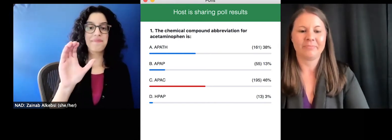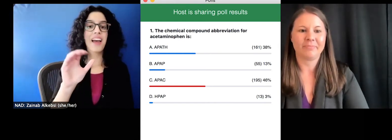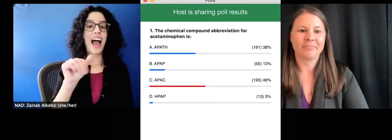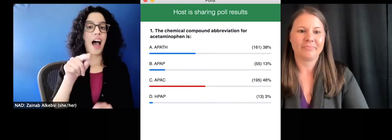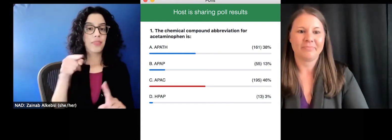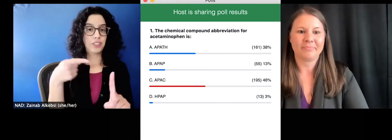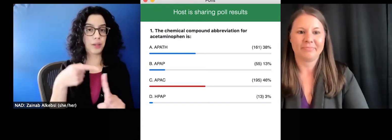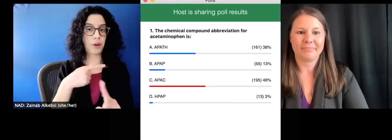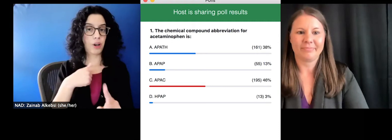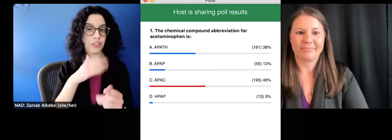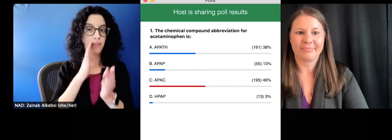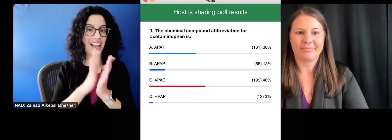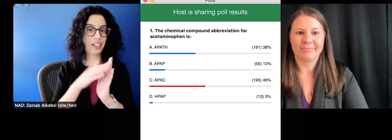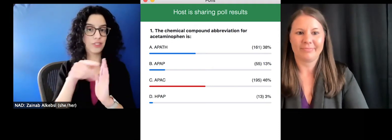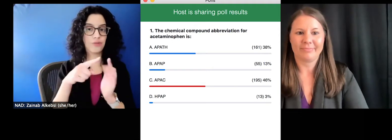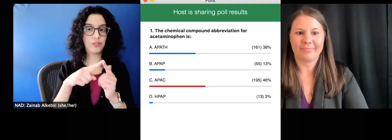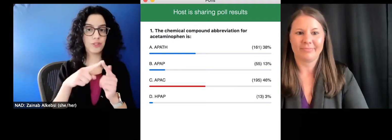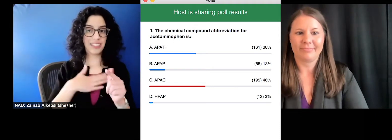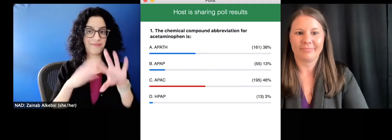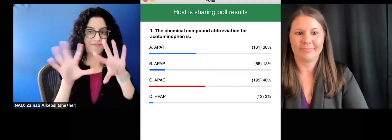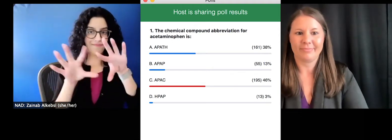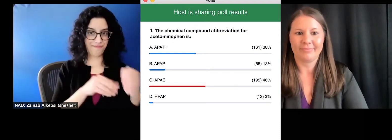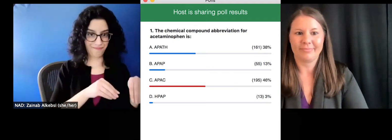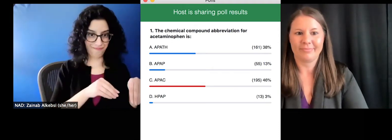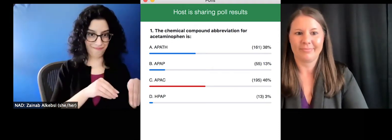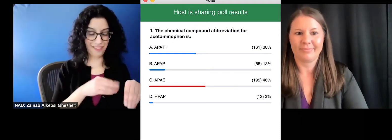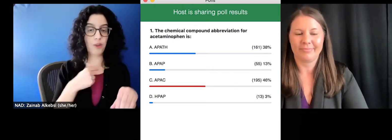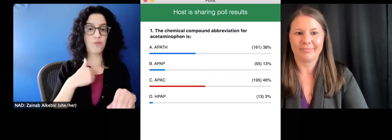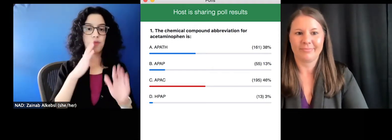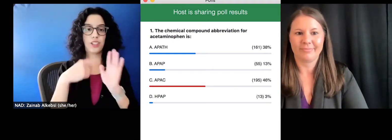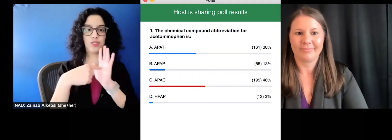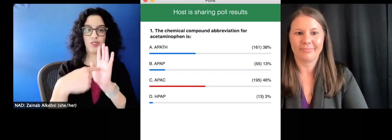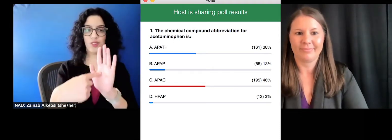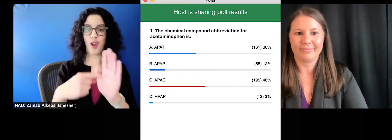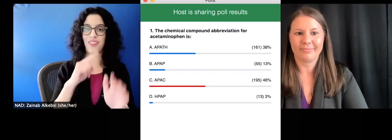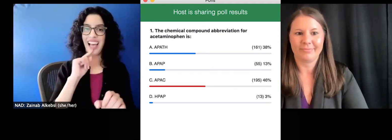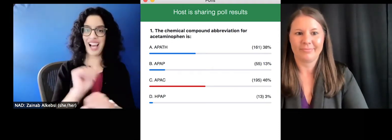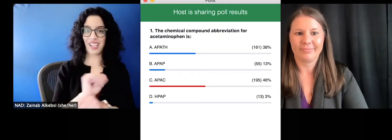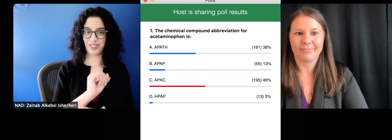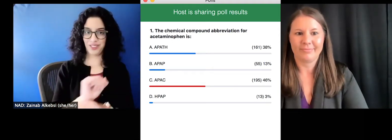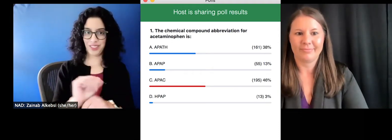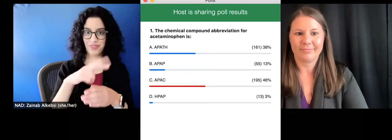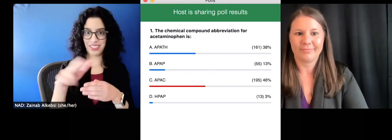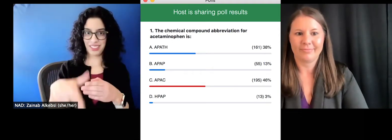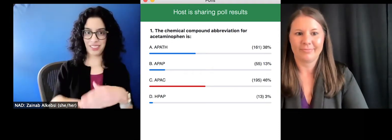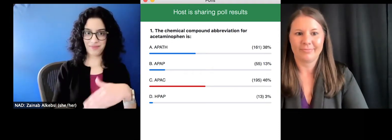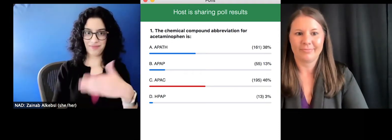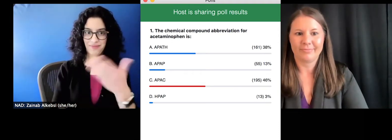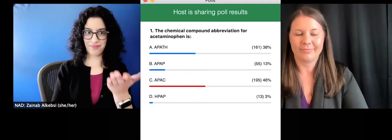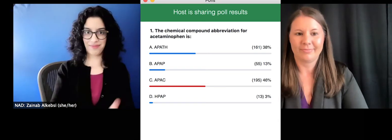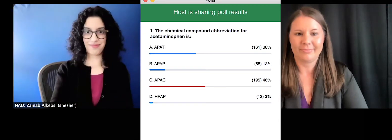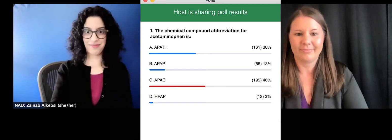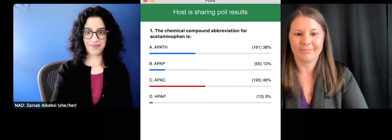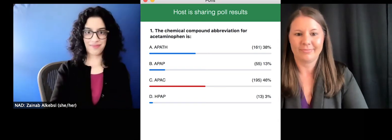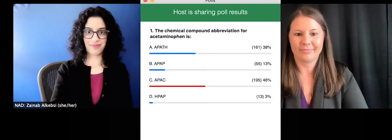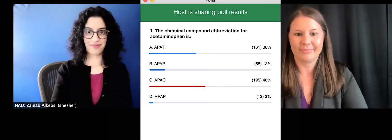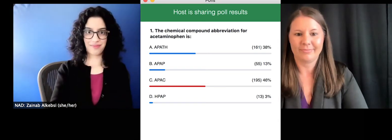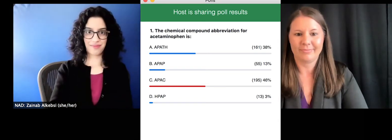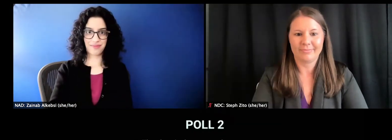We'll show the actual answer for this question.